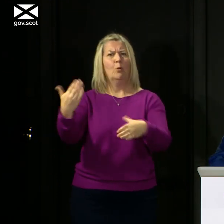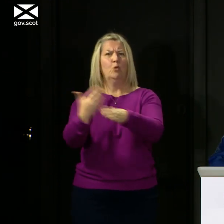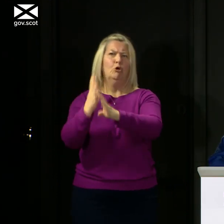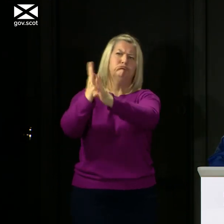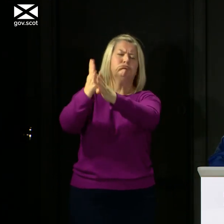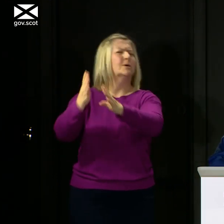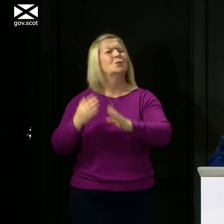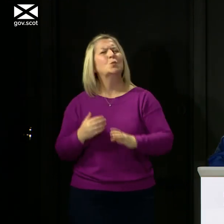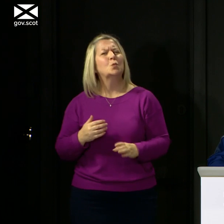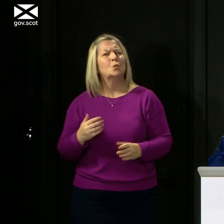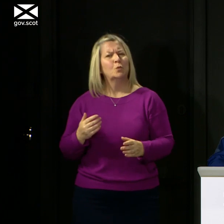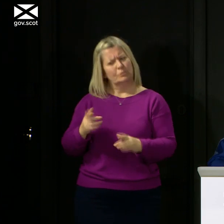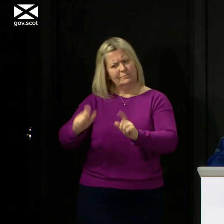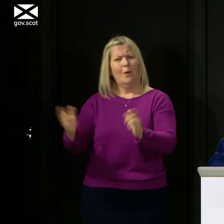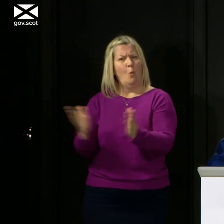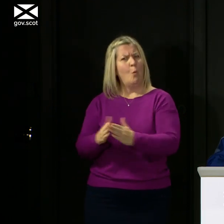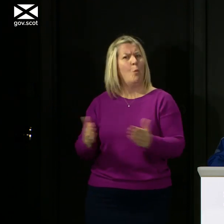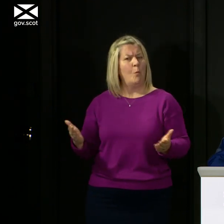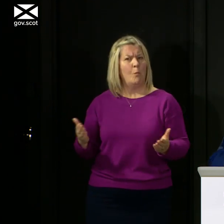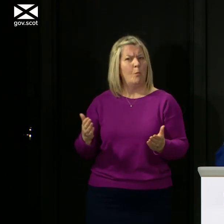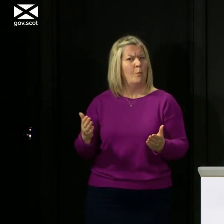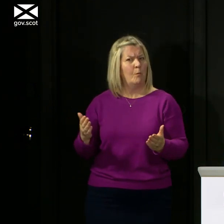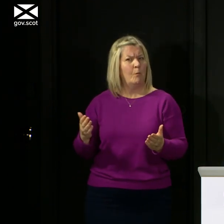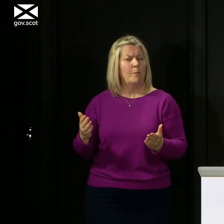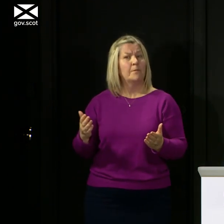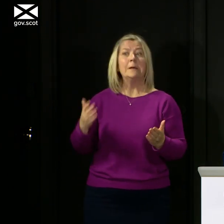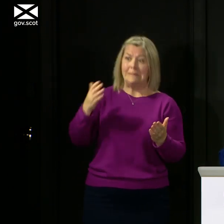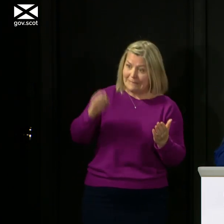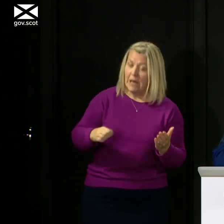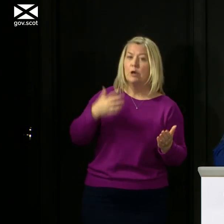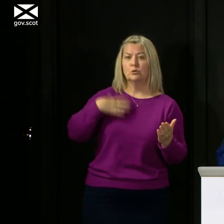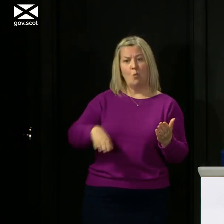more people to go back to work right at the moment. We do want to get businesses open